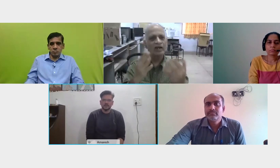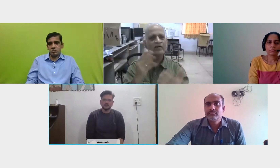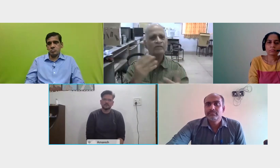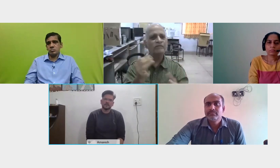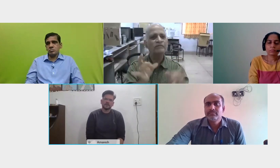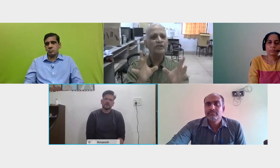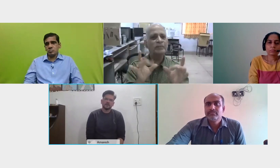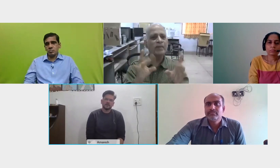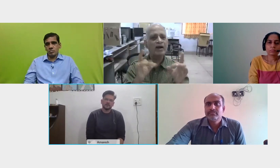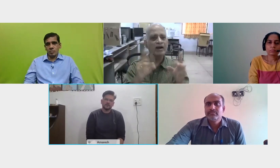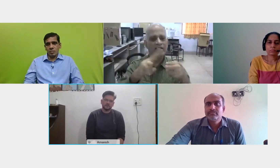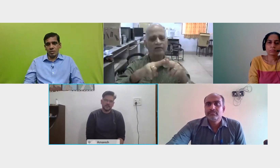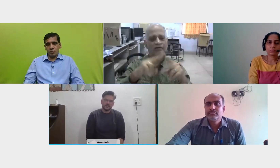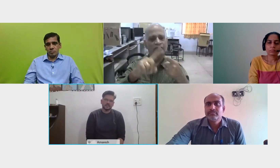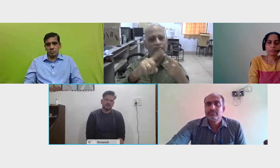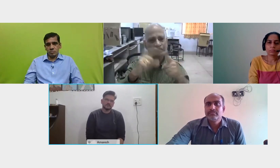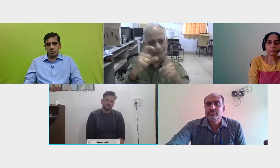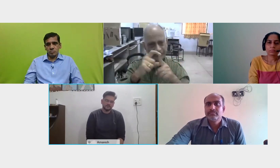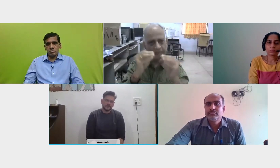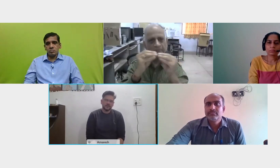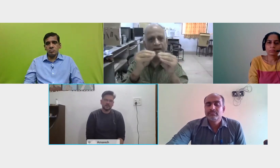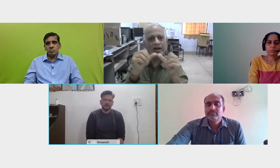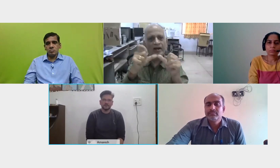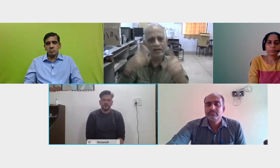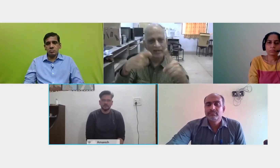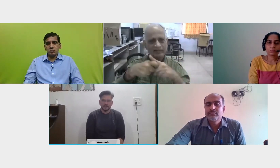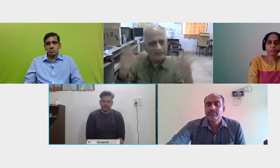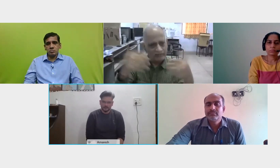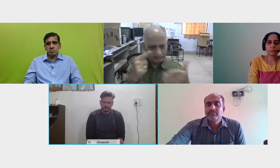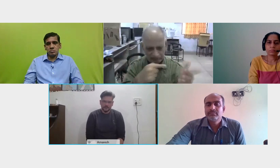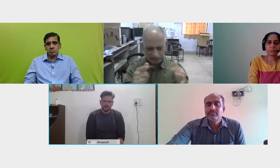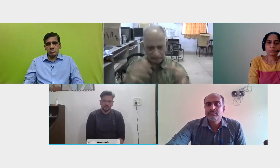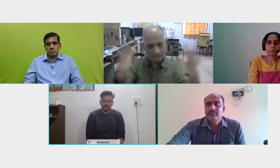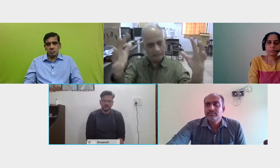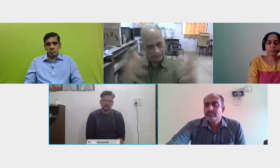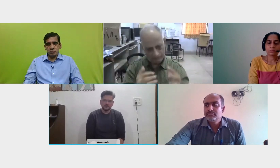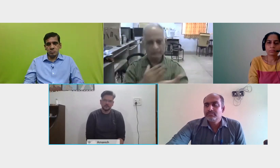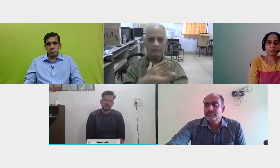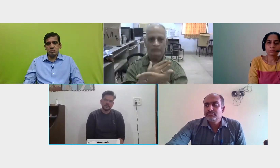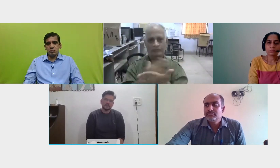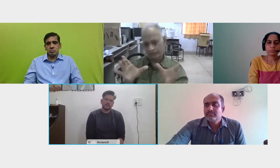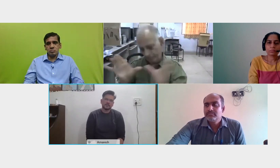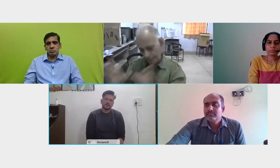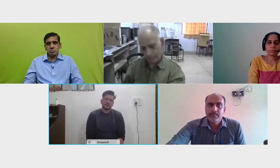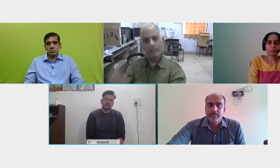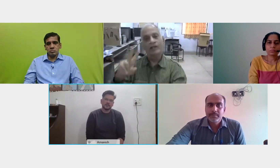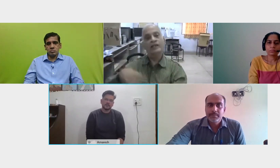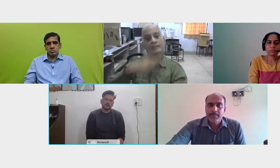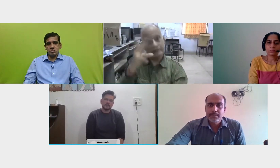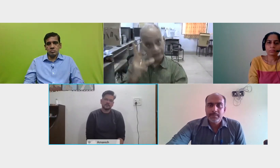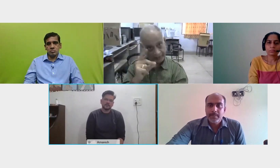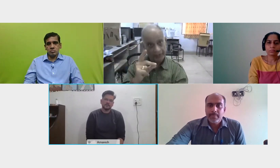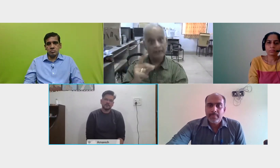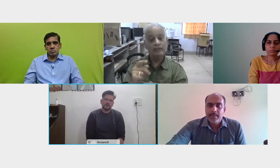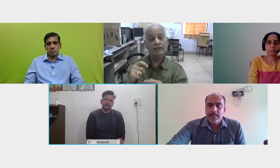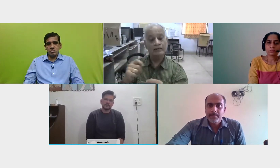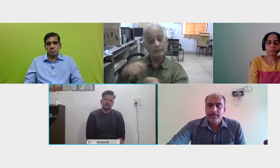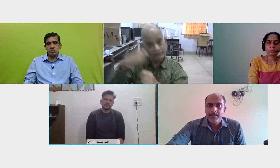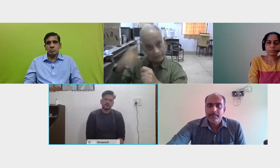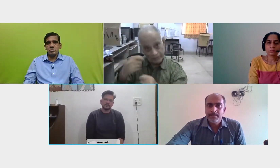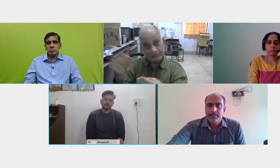for validation we got the feedback from all those people and then after the feedback we